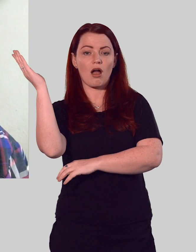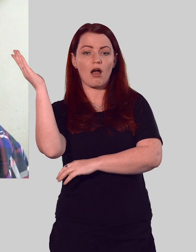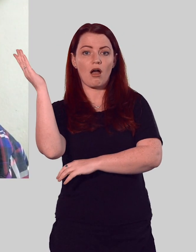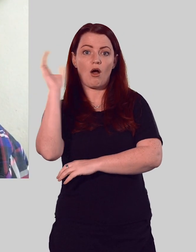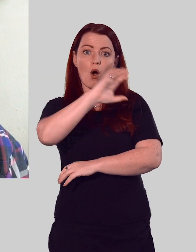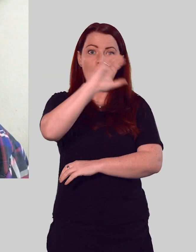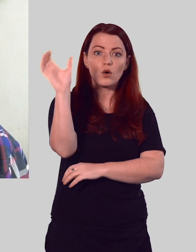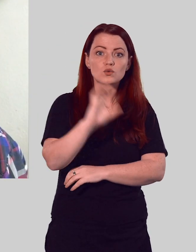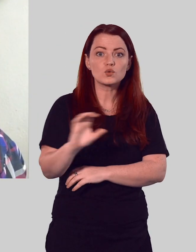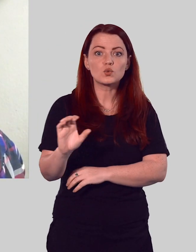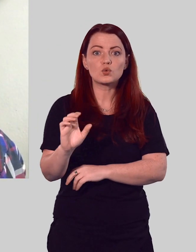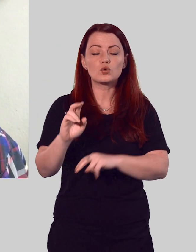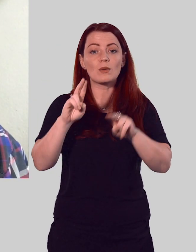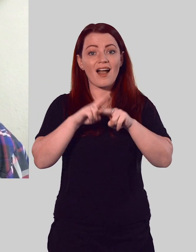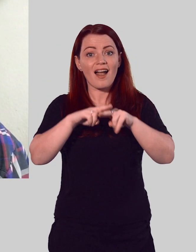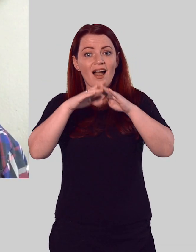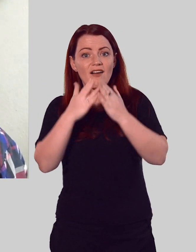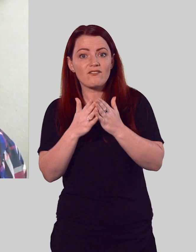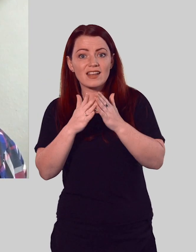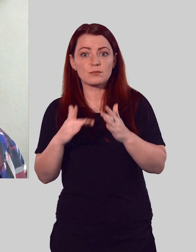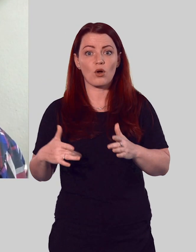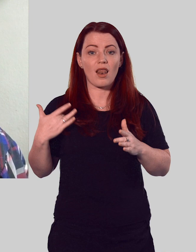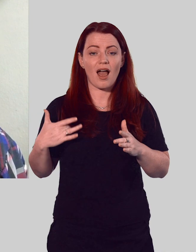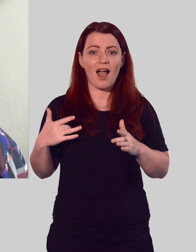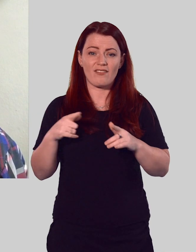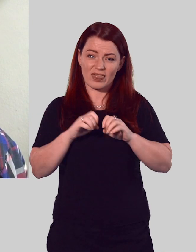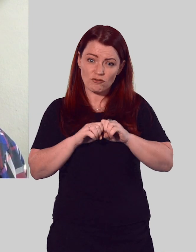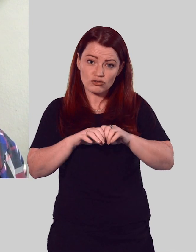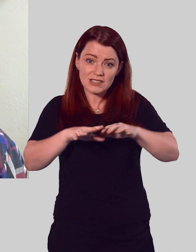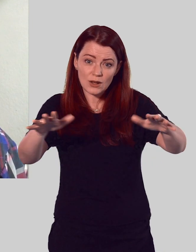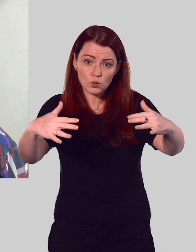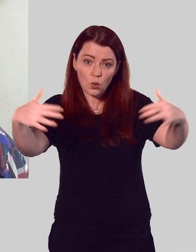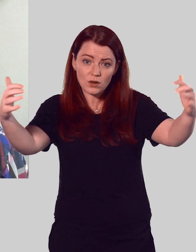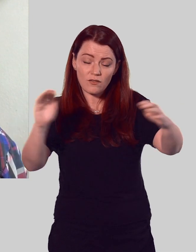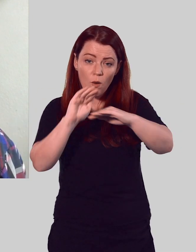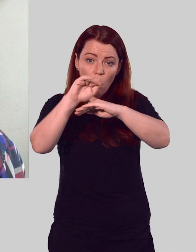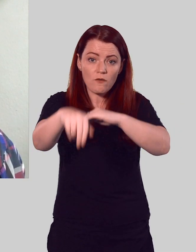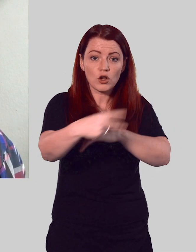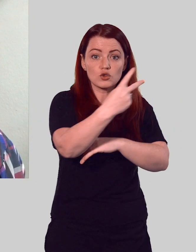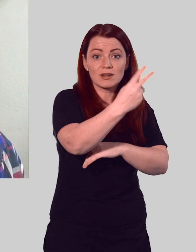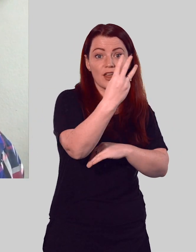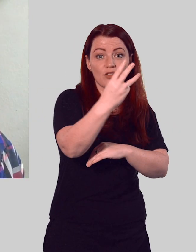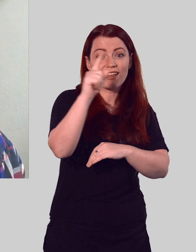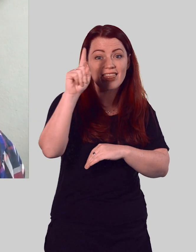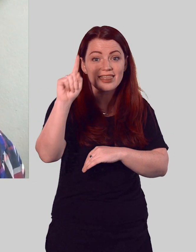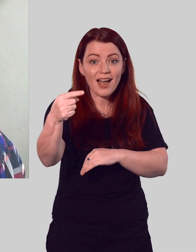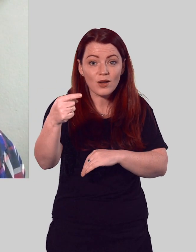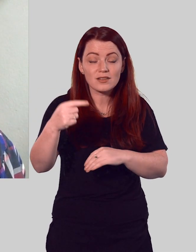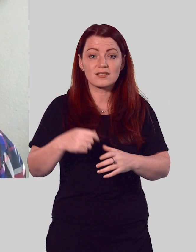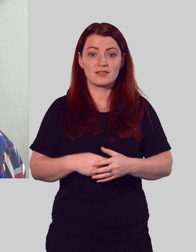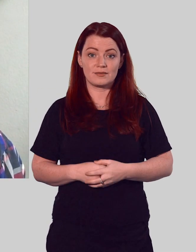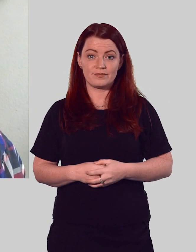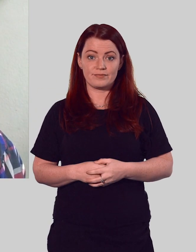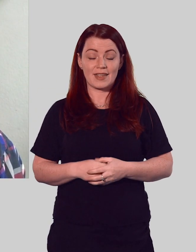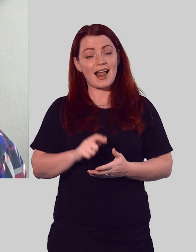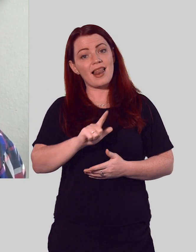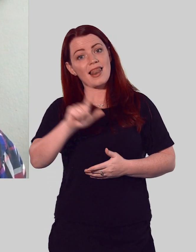which incredibly reached an audience of over 23,000. And later to do again a workshop